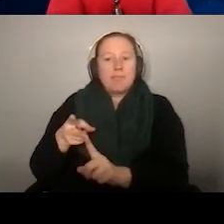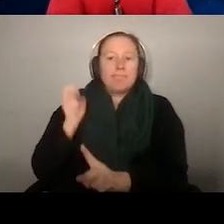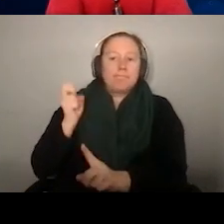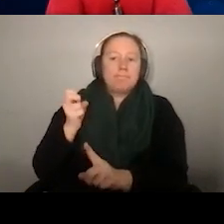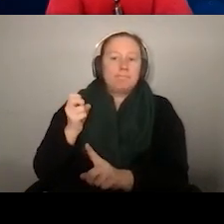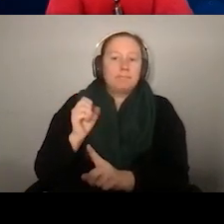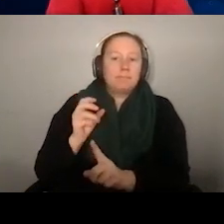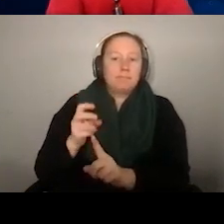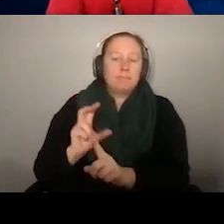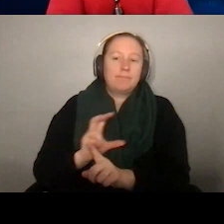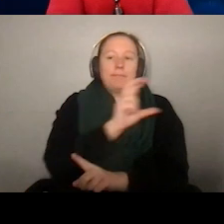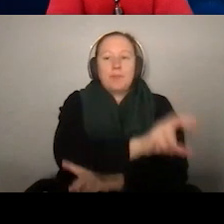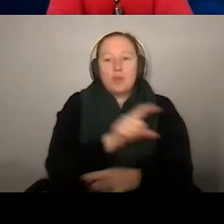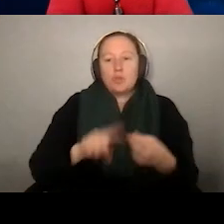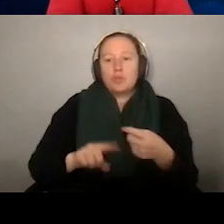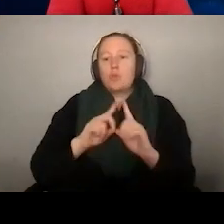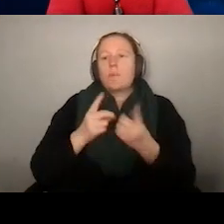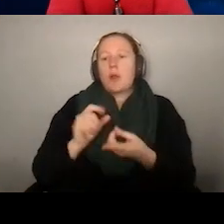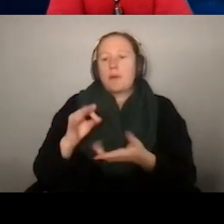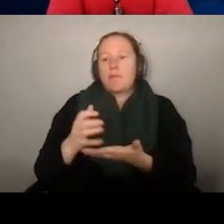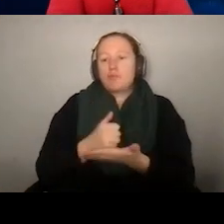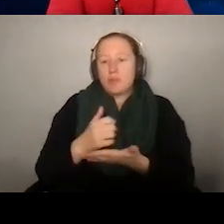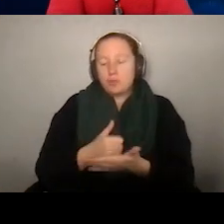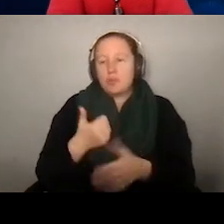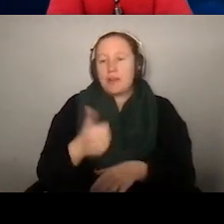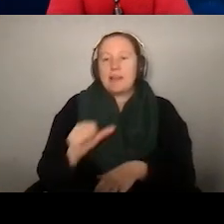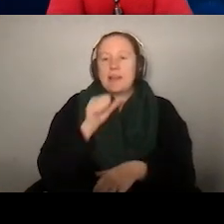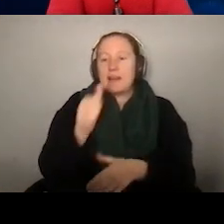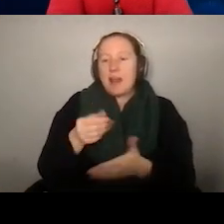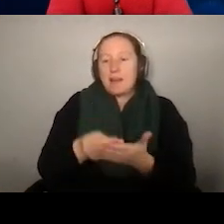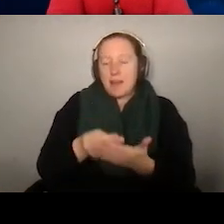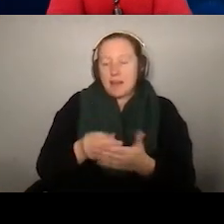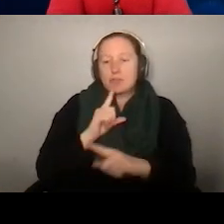Other nonfinancial reporting deadlines are not impacted.